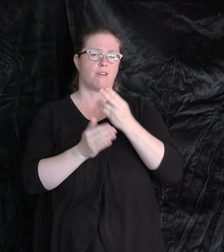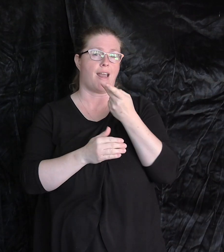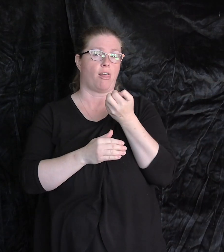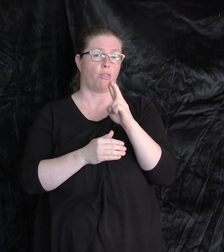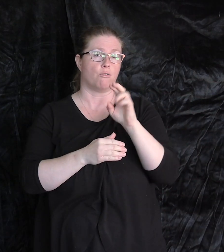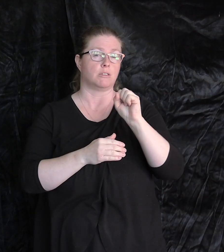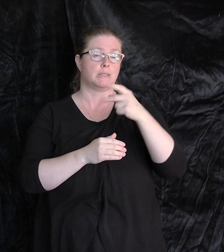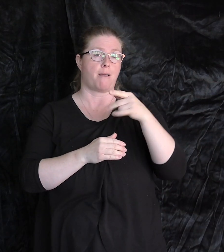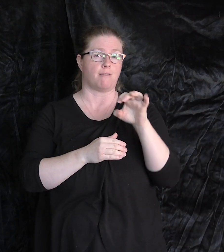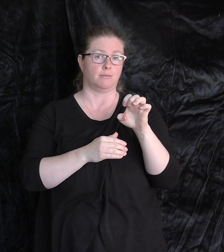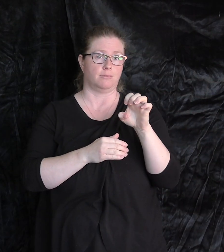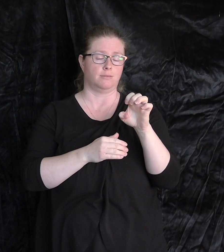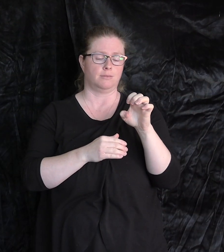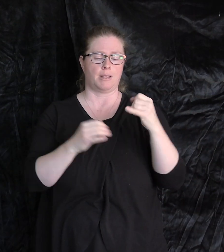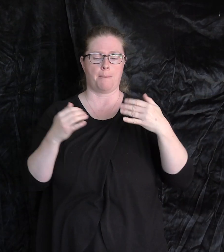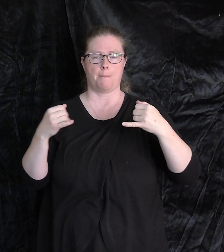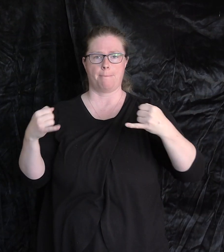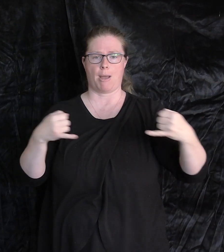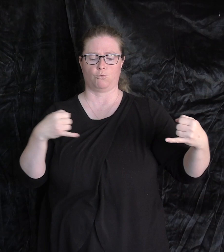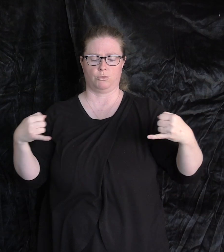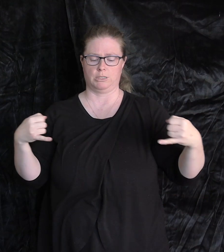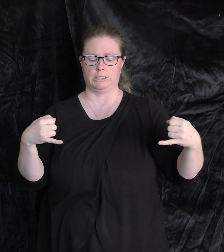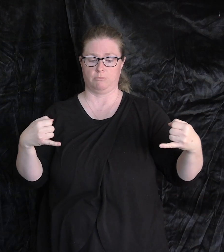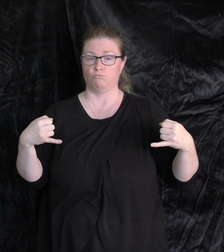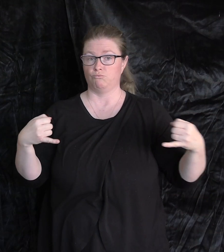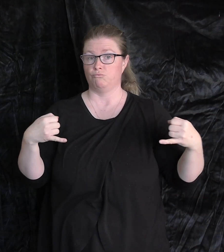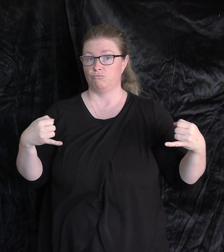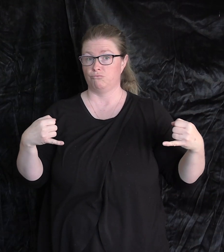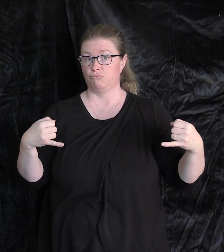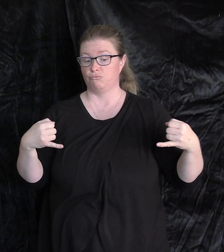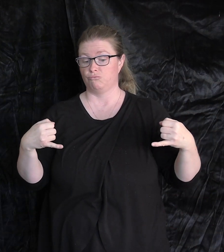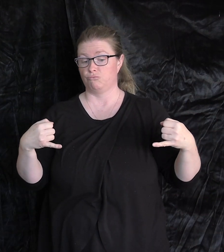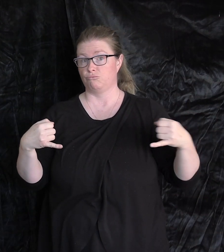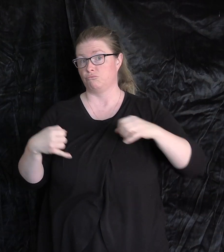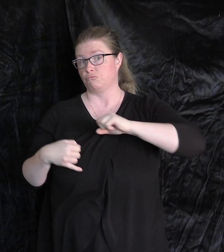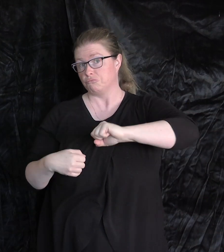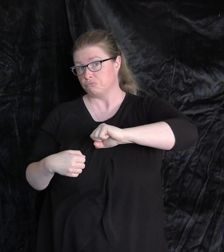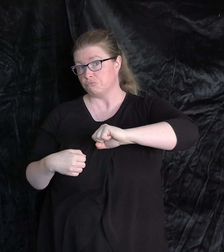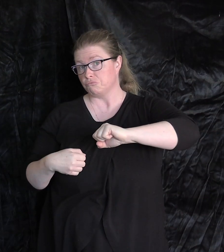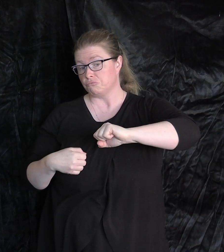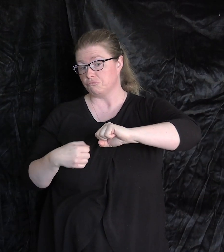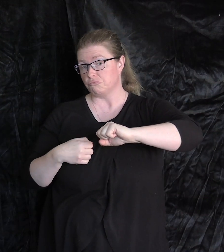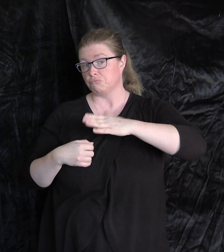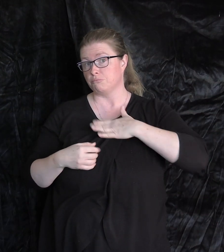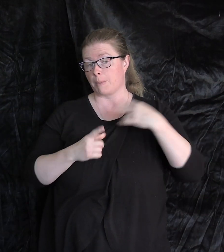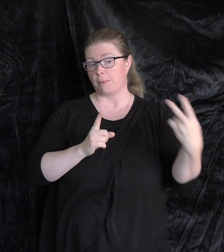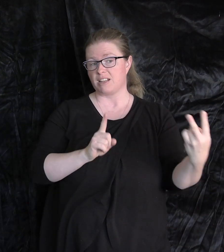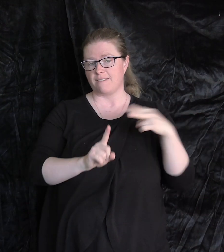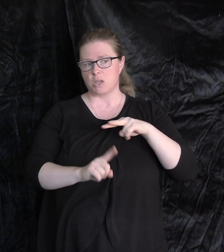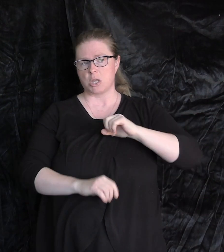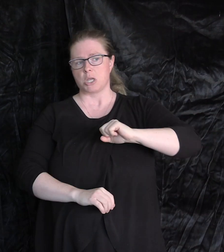open for interpretation so it could be a physical boundary a perceived boundary a shifting boundary